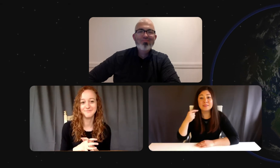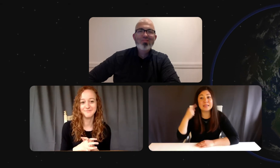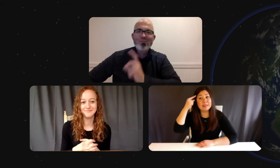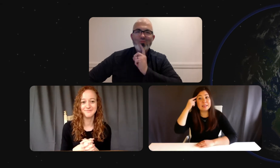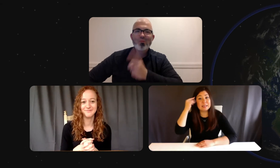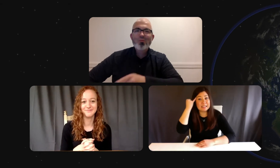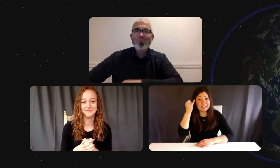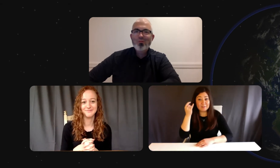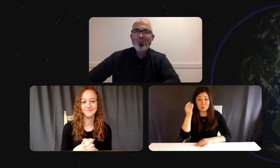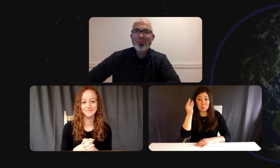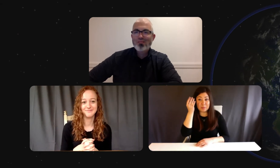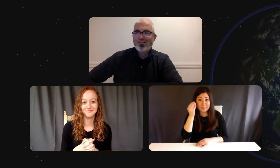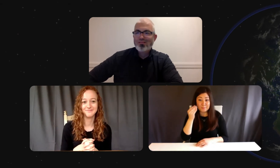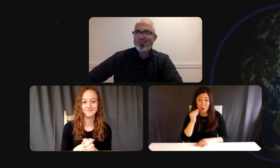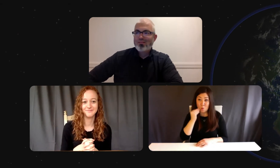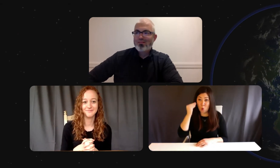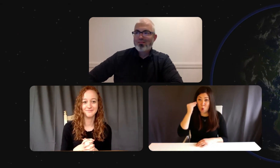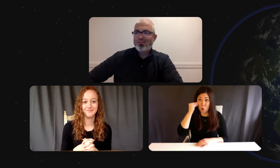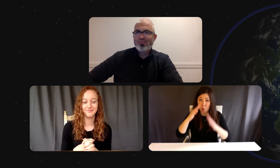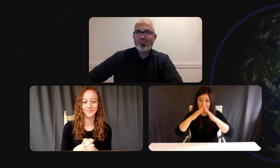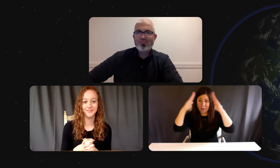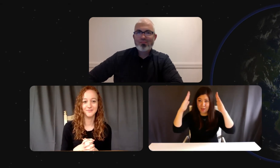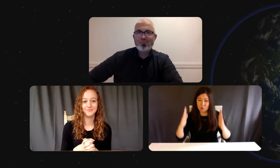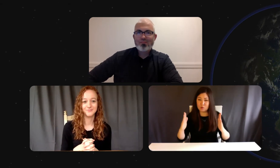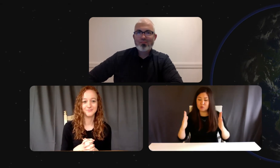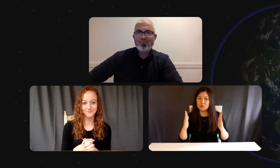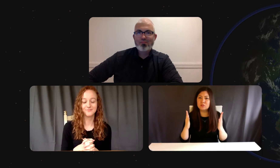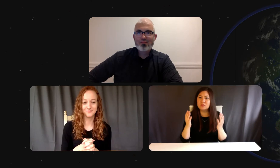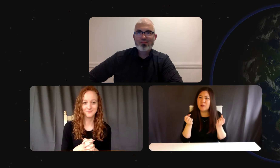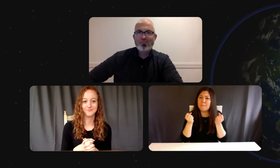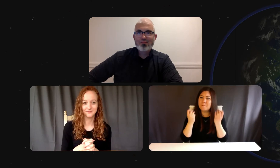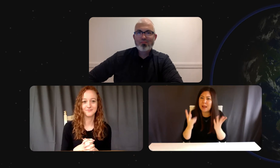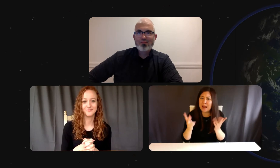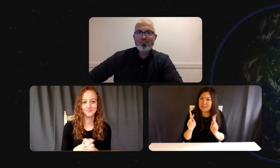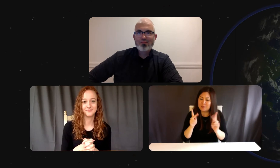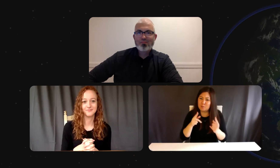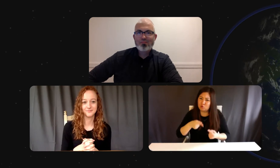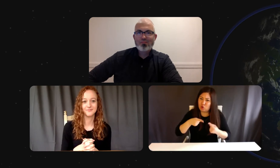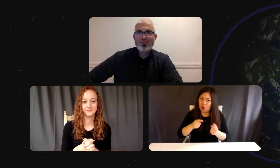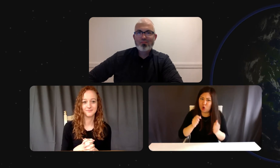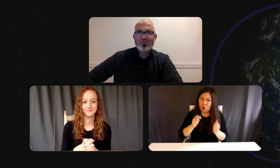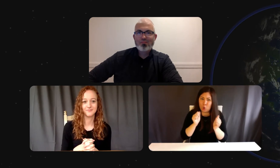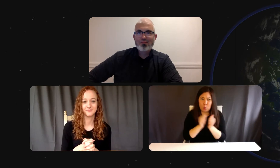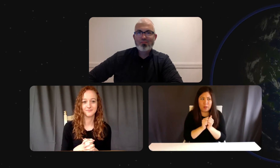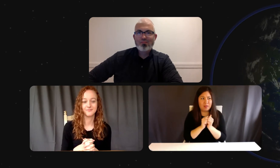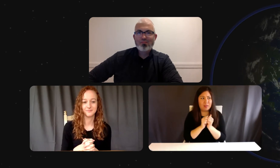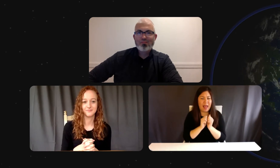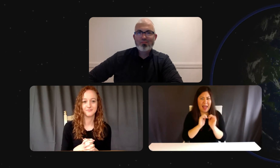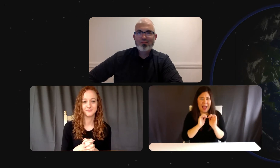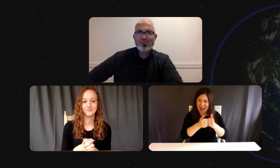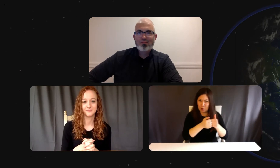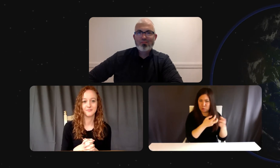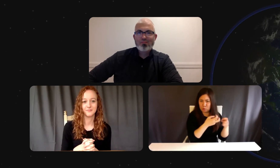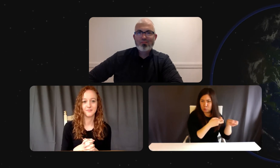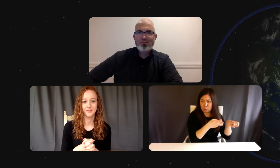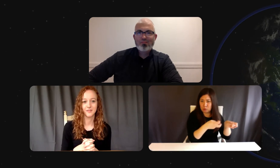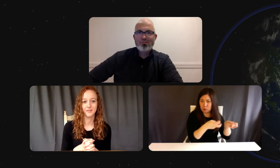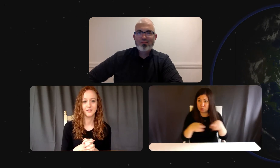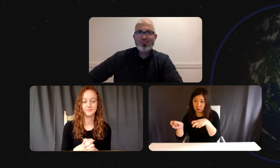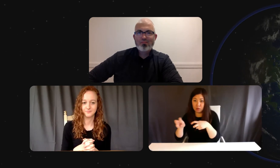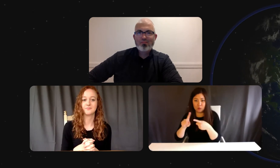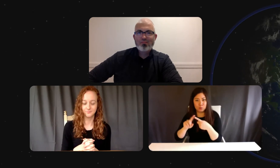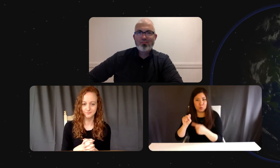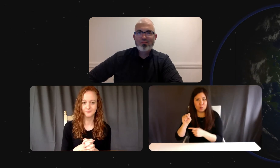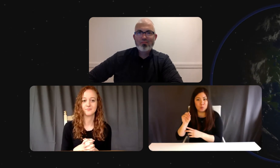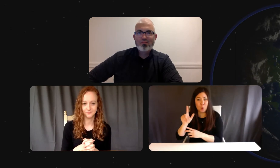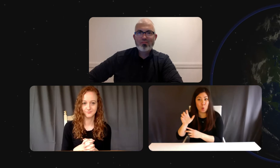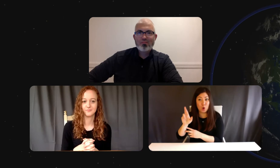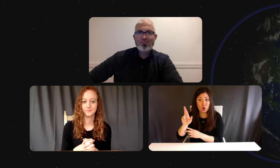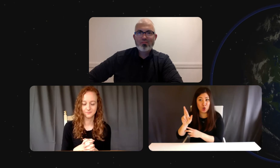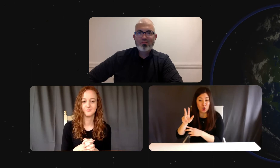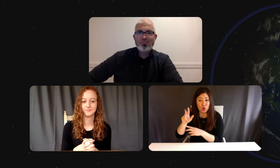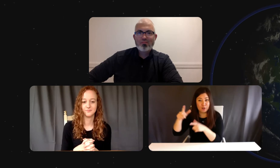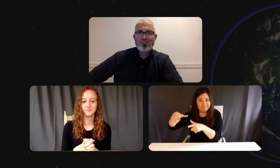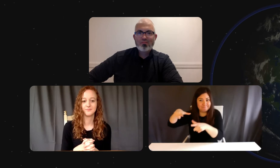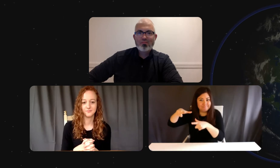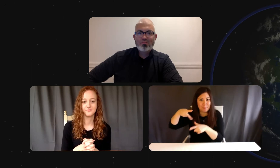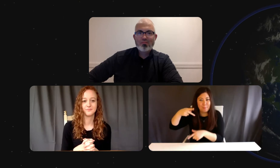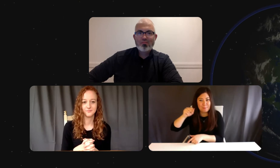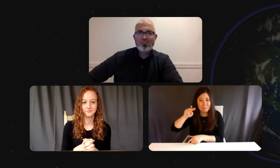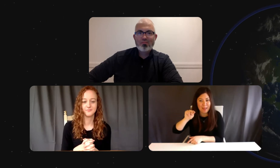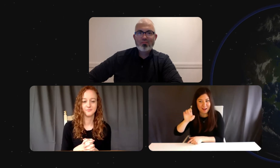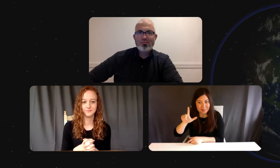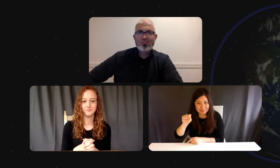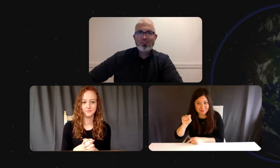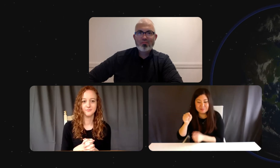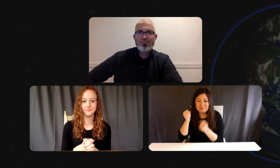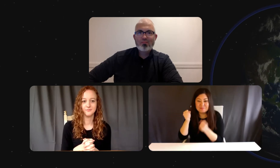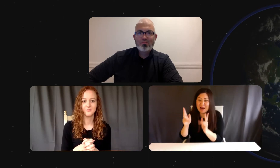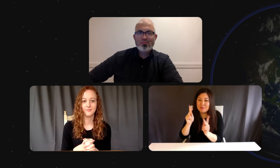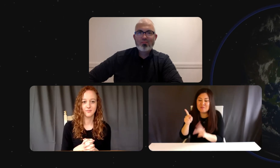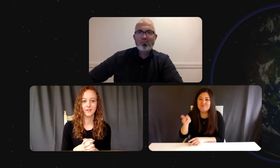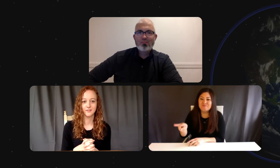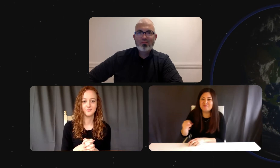If you think about your house, a lot of people struggle with the transition